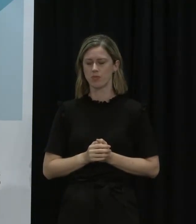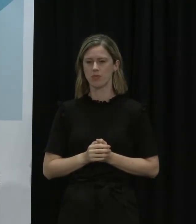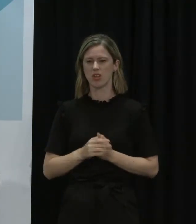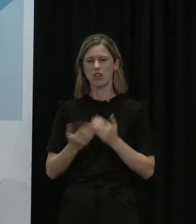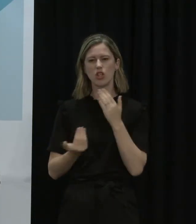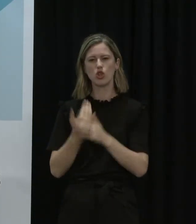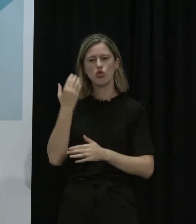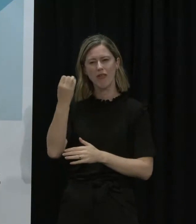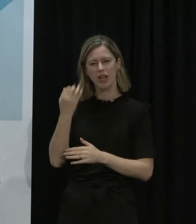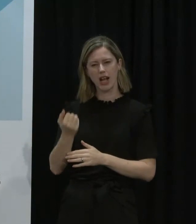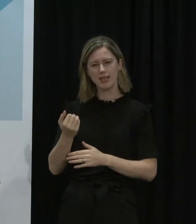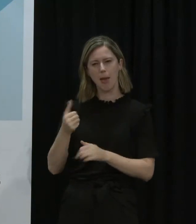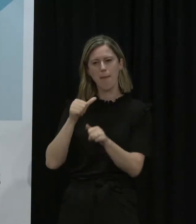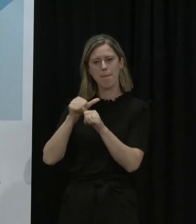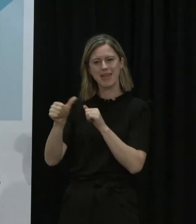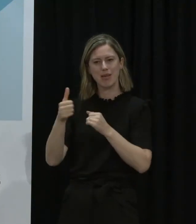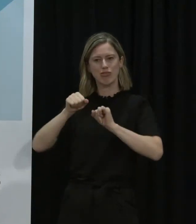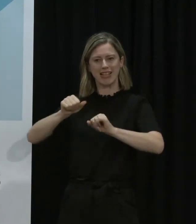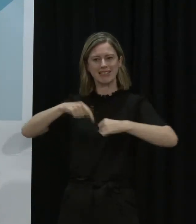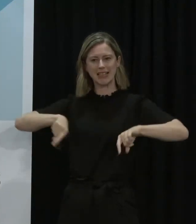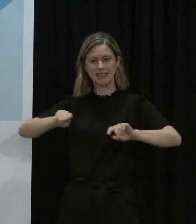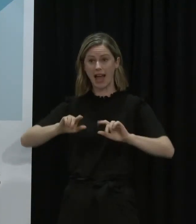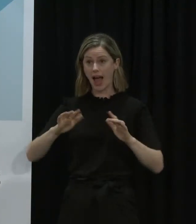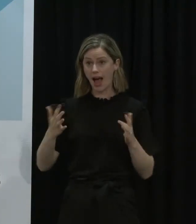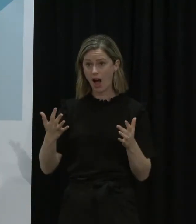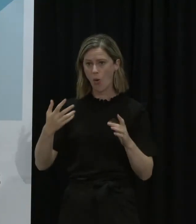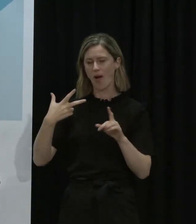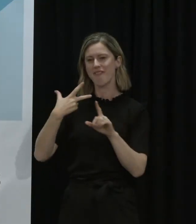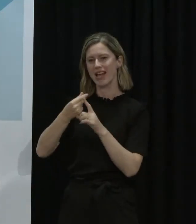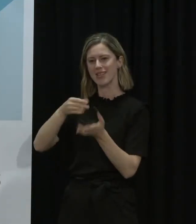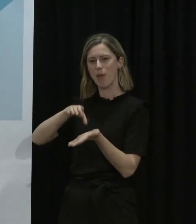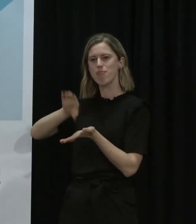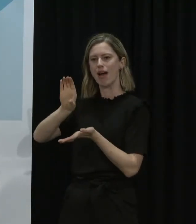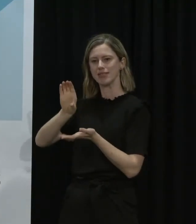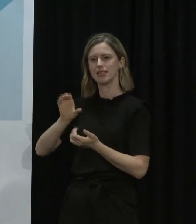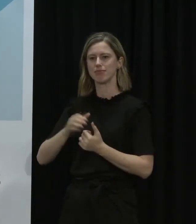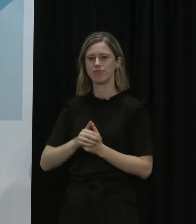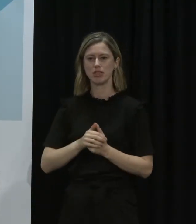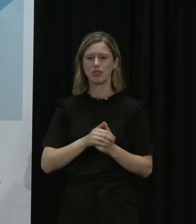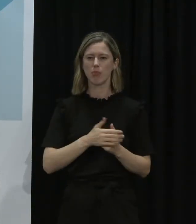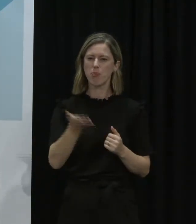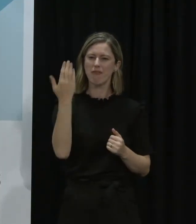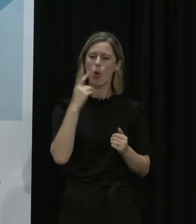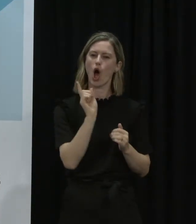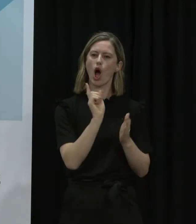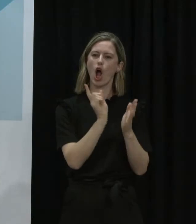Actually, as we have consistently said, in many ways it adds a greater level of